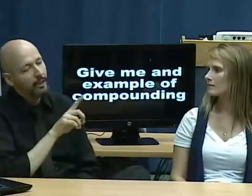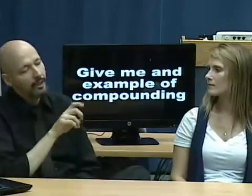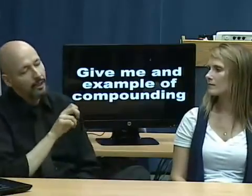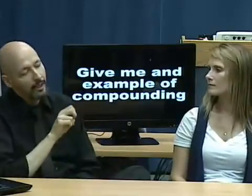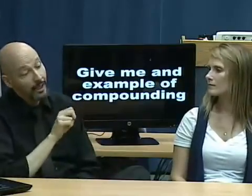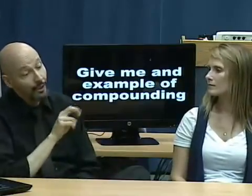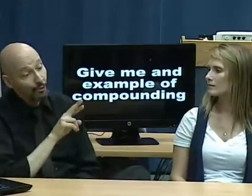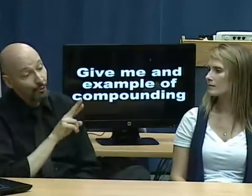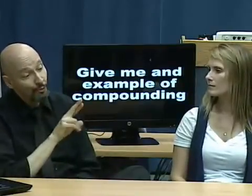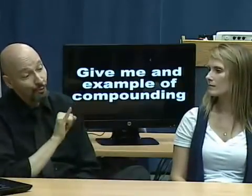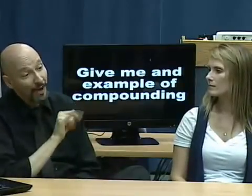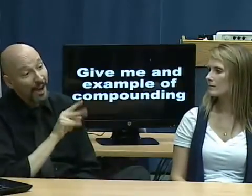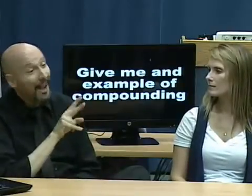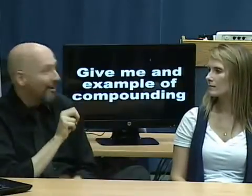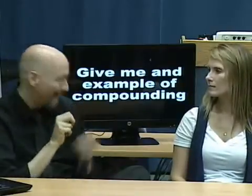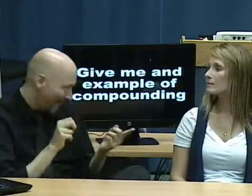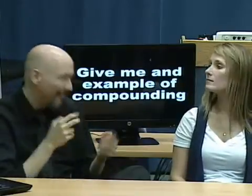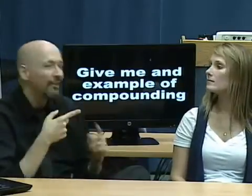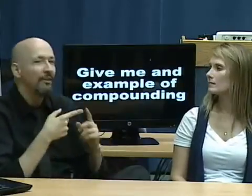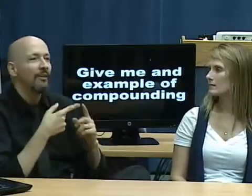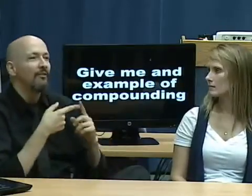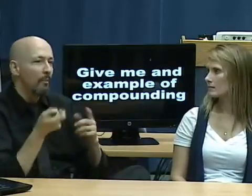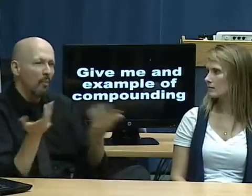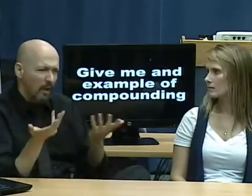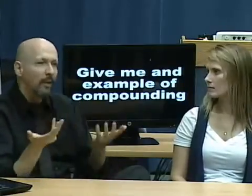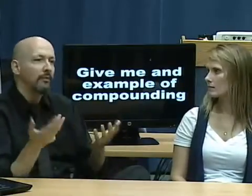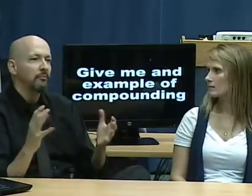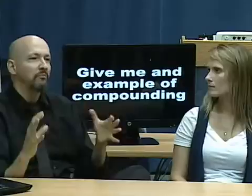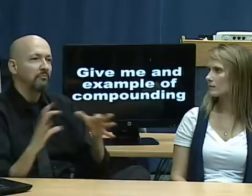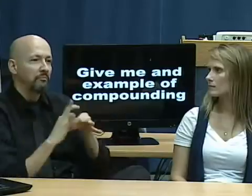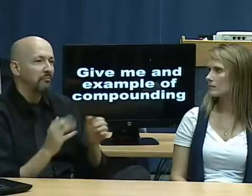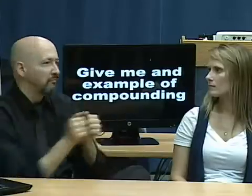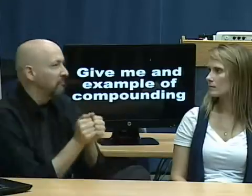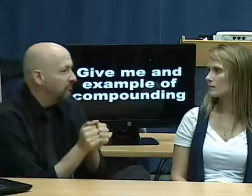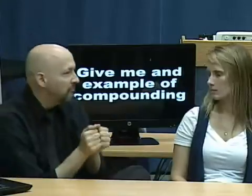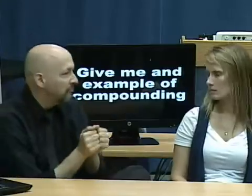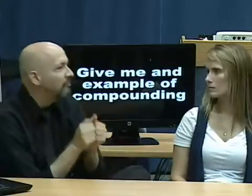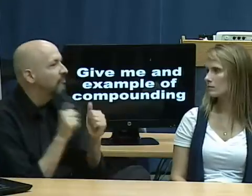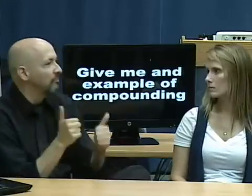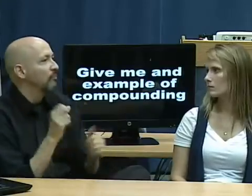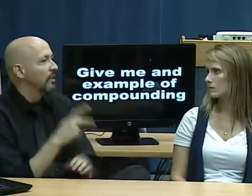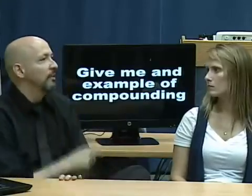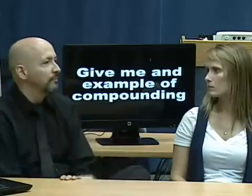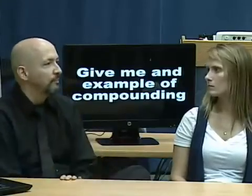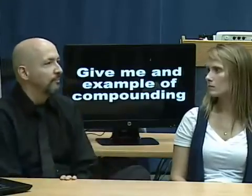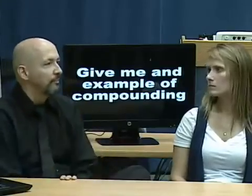We DERIVE by compounding. OK.